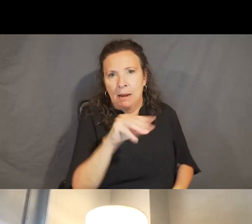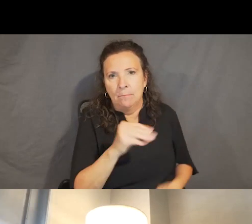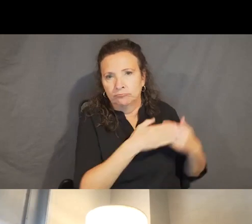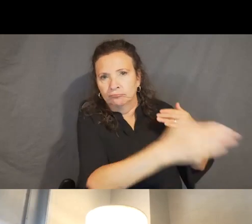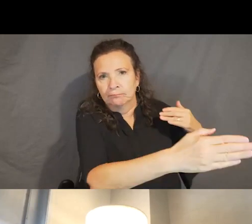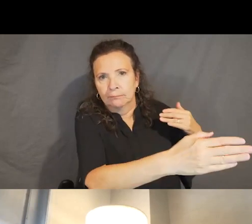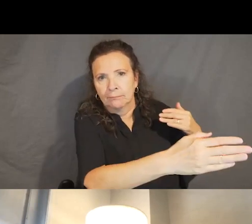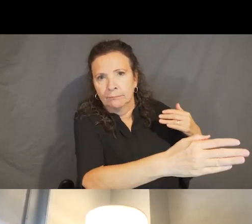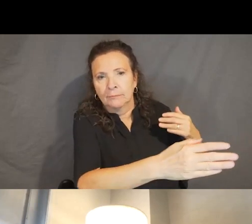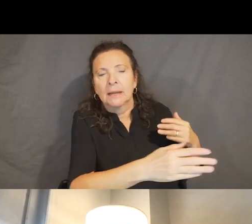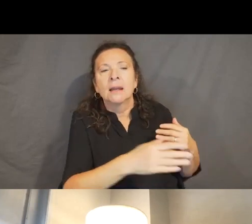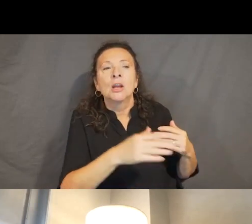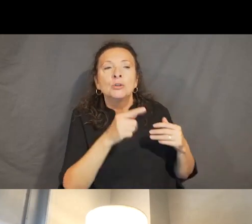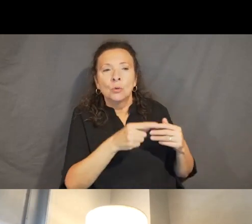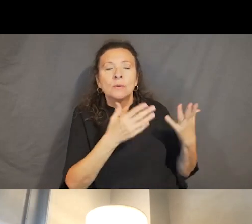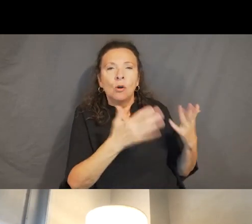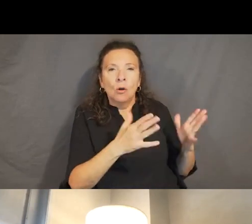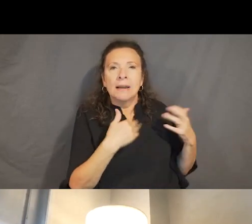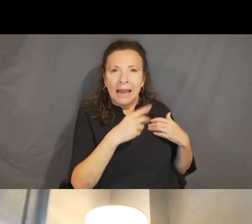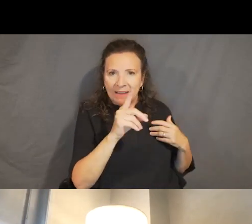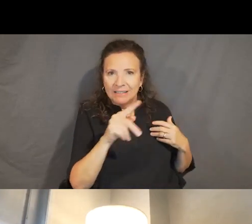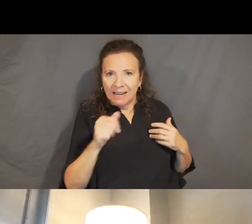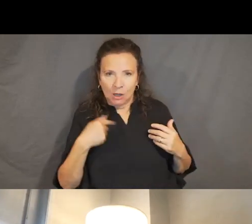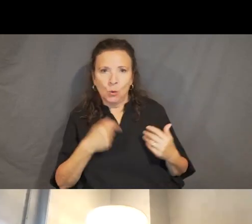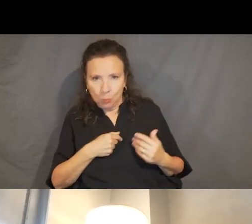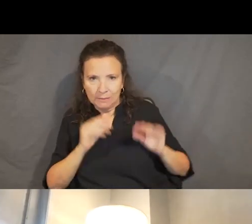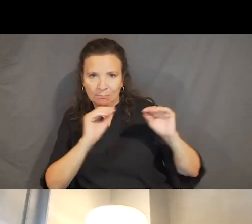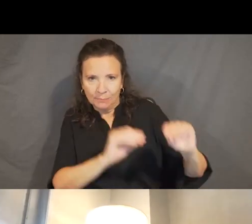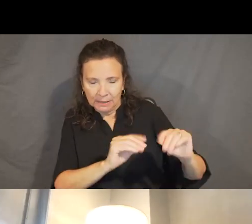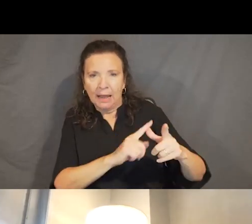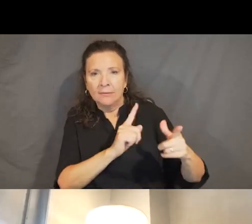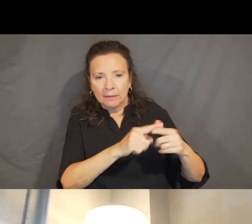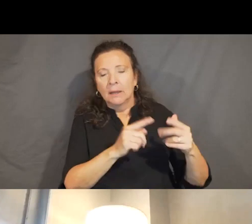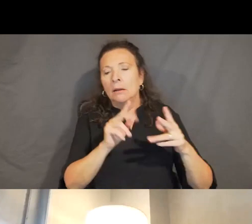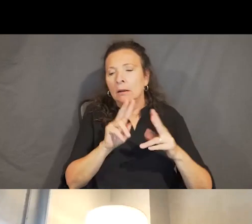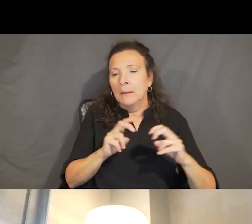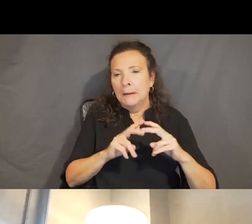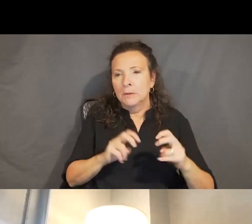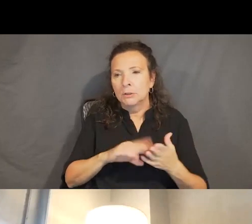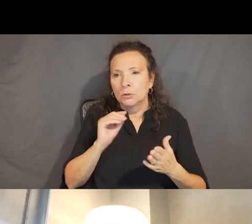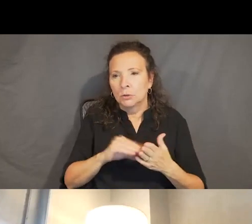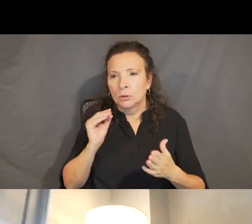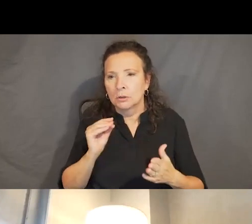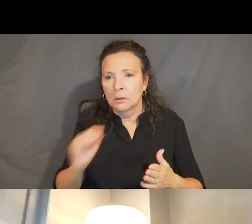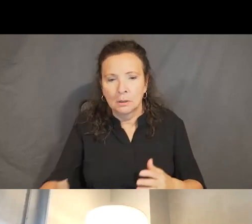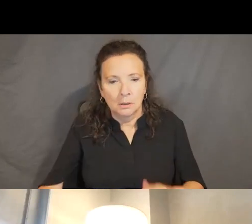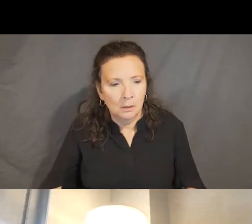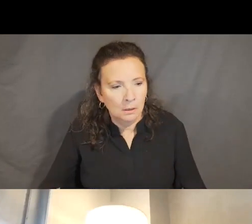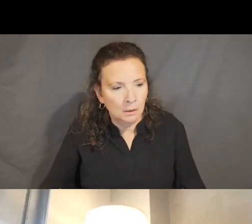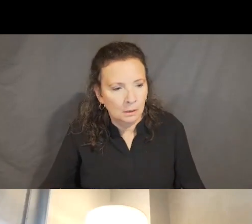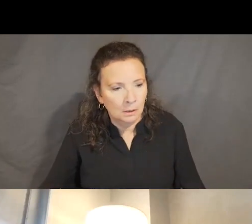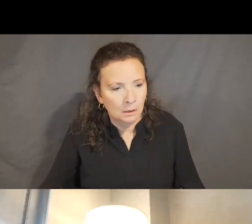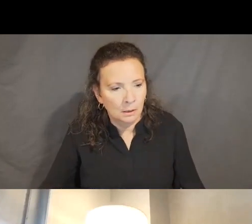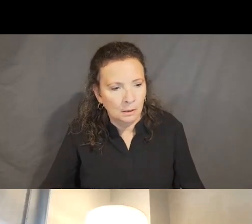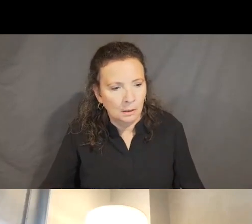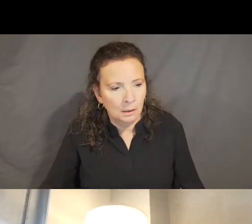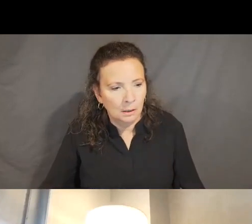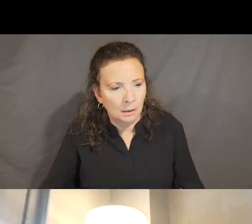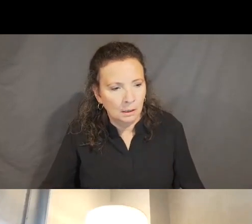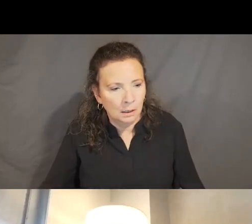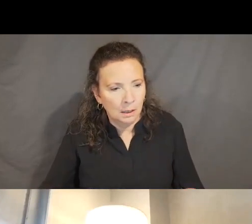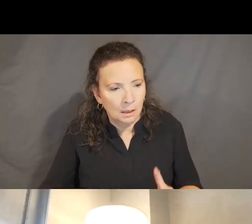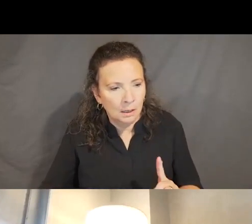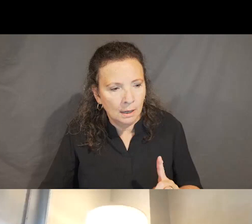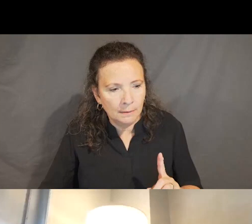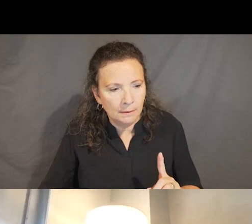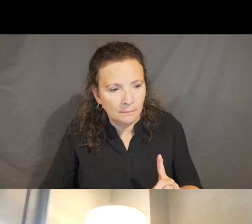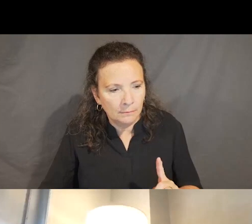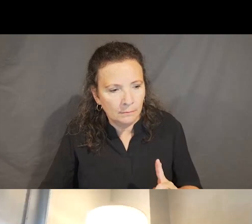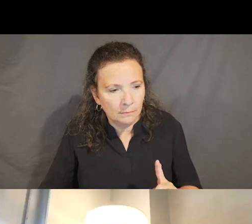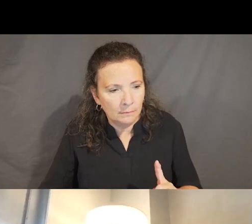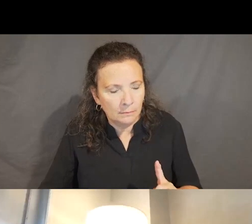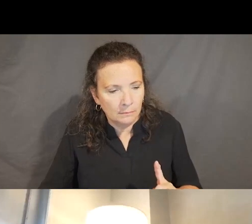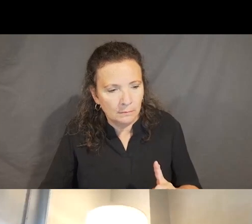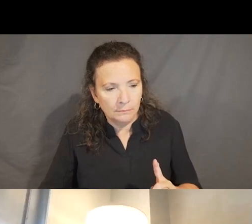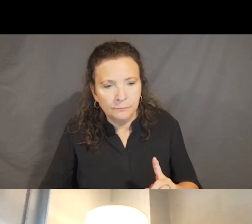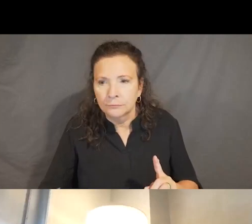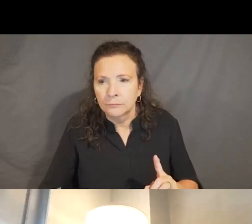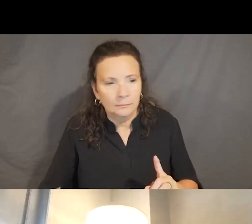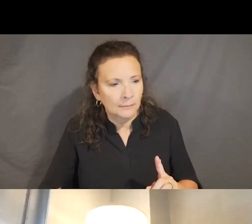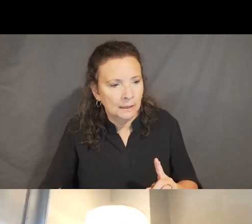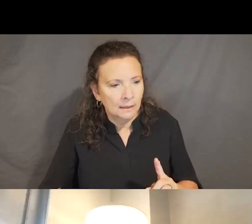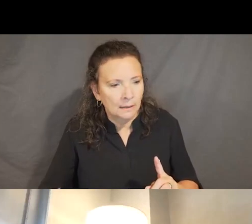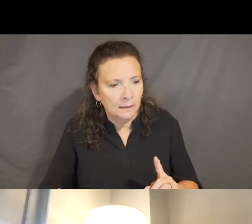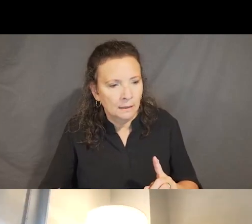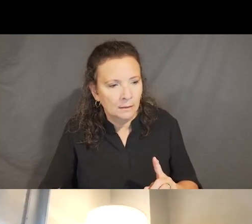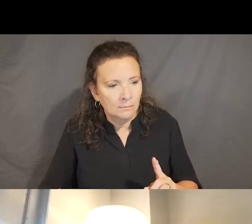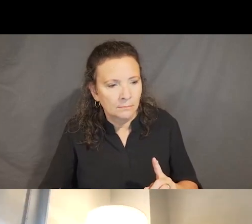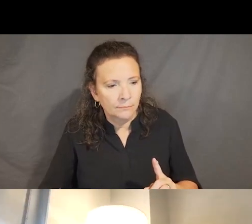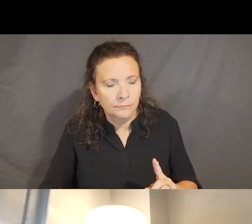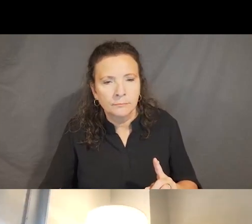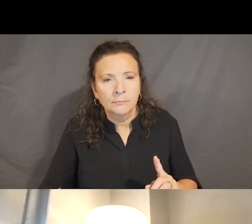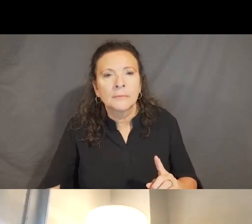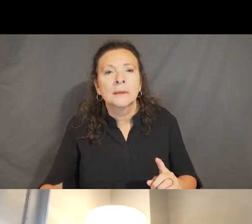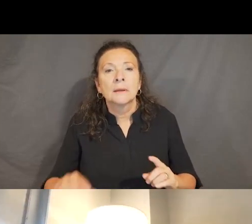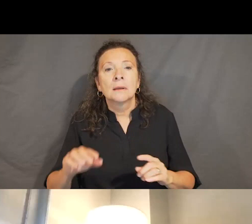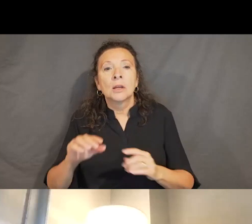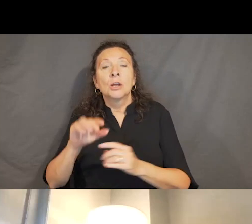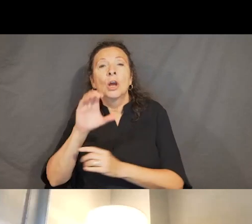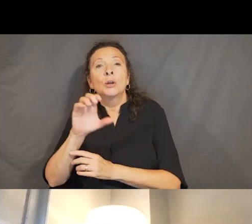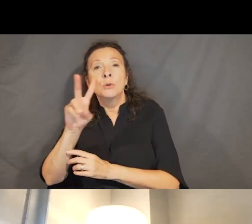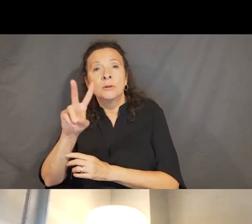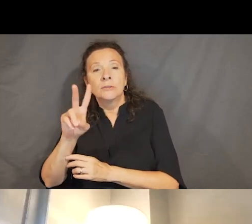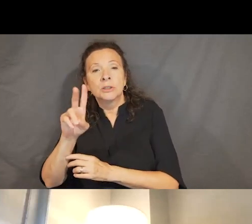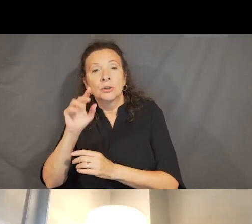and interpreting data. And computer vision -- go visual. We have visual data, curated and